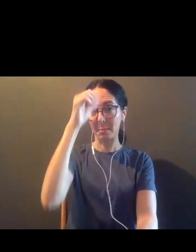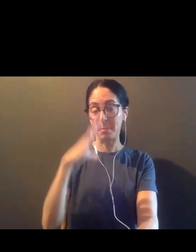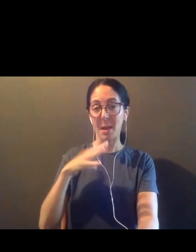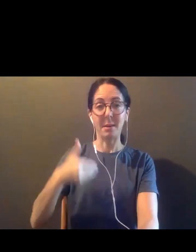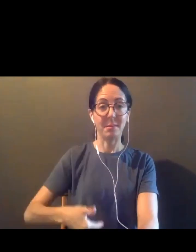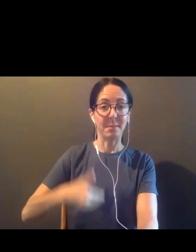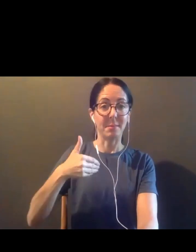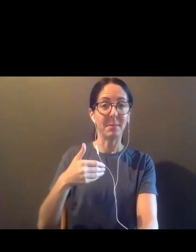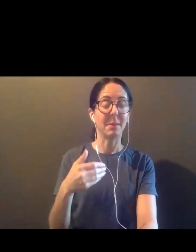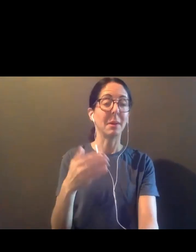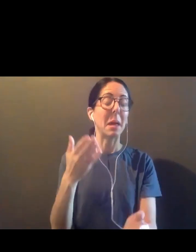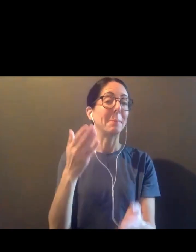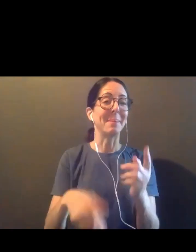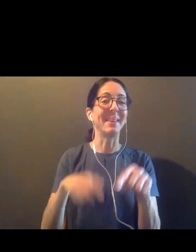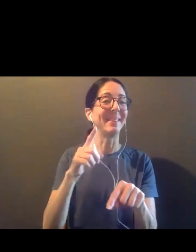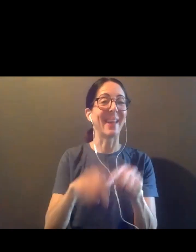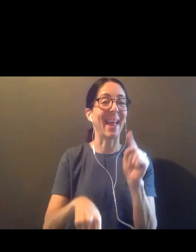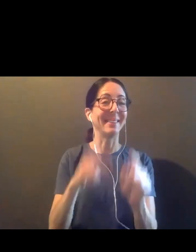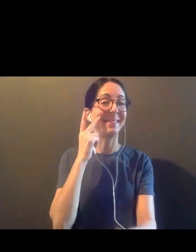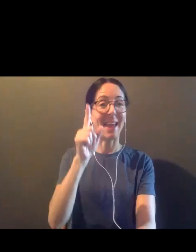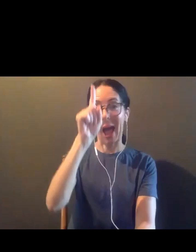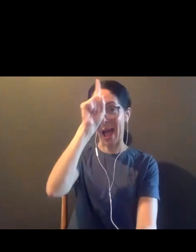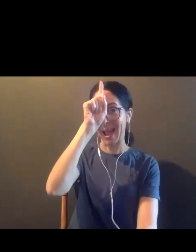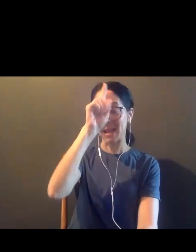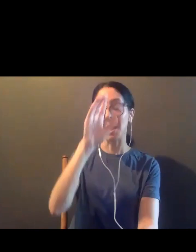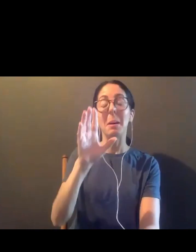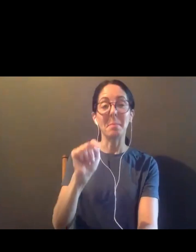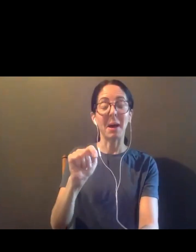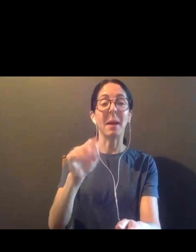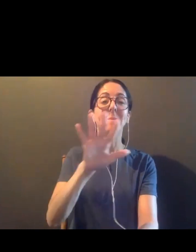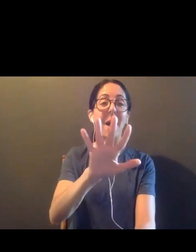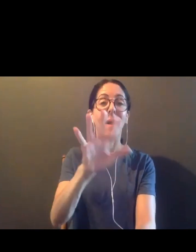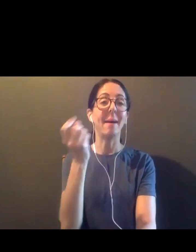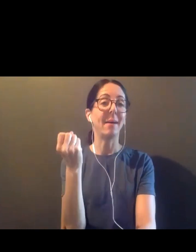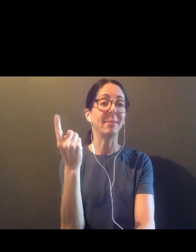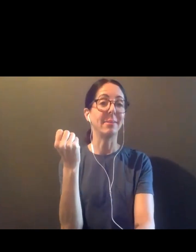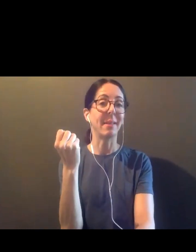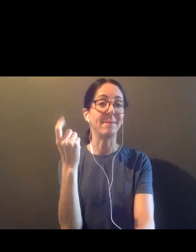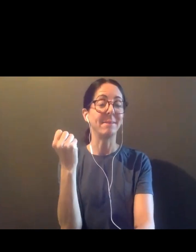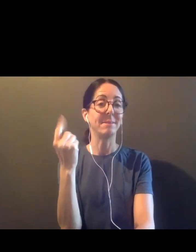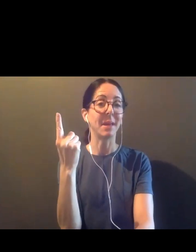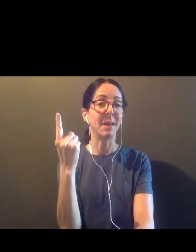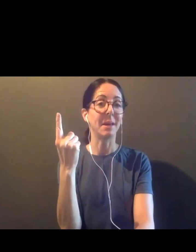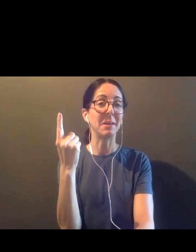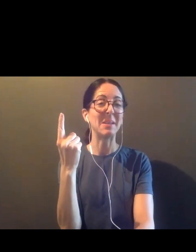You might not see my height today but I am 5’11”, an inch shy of six foot.